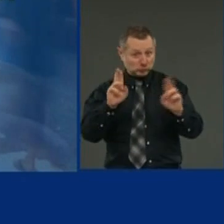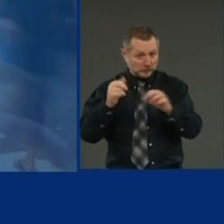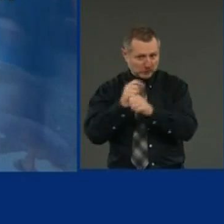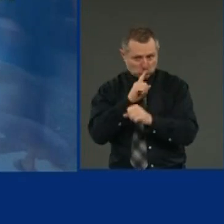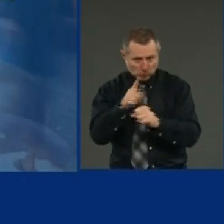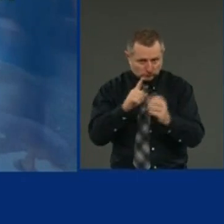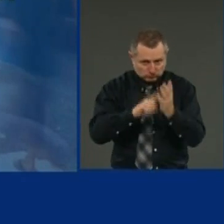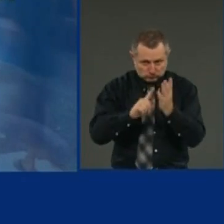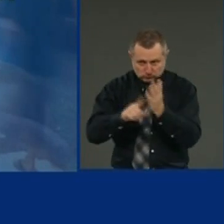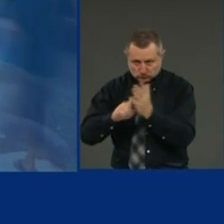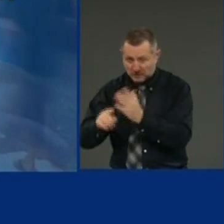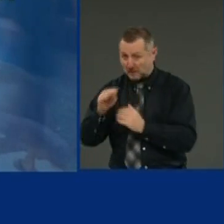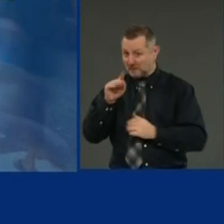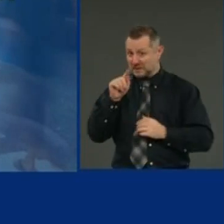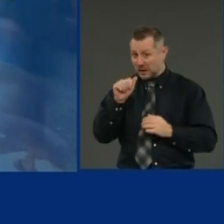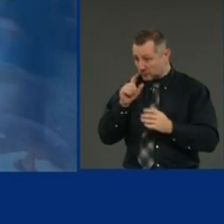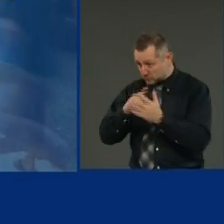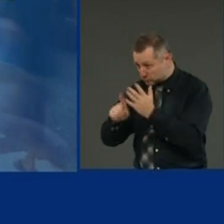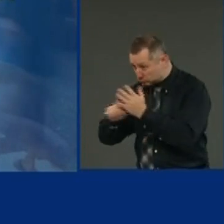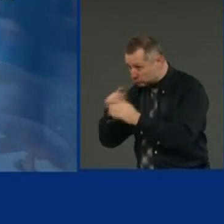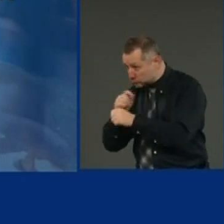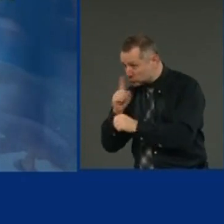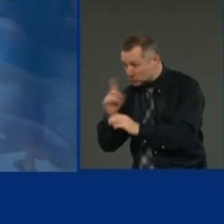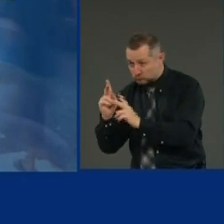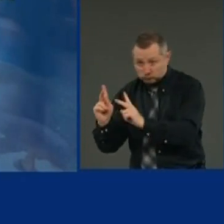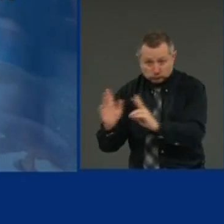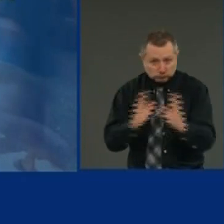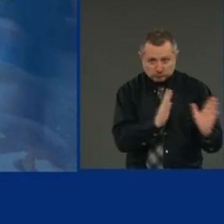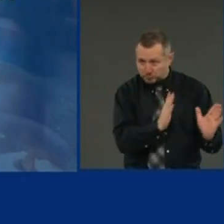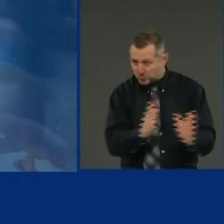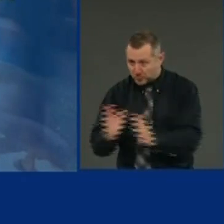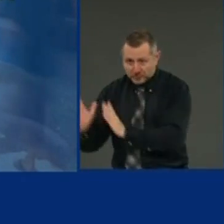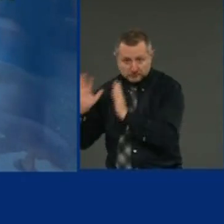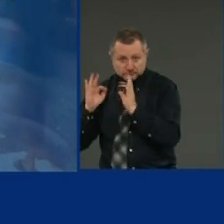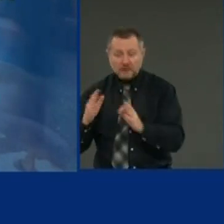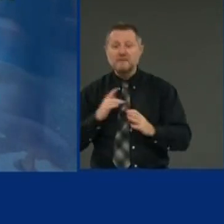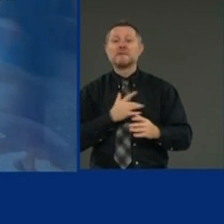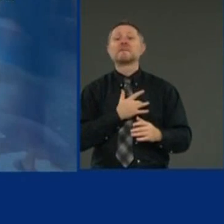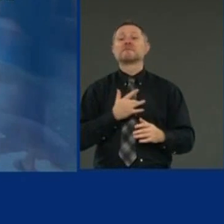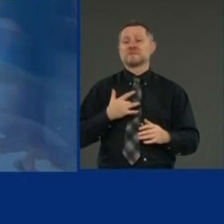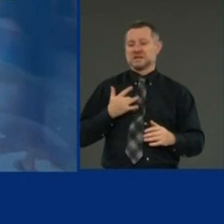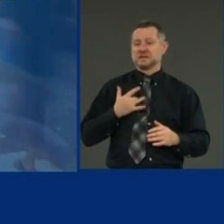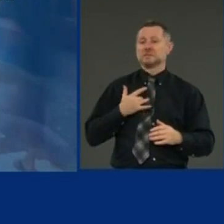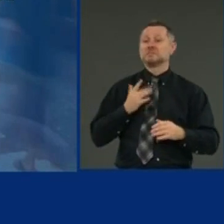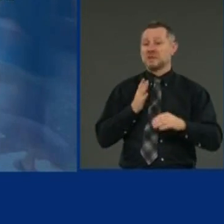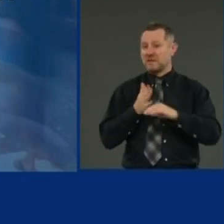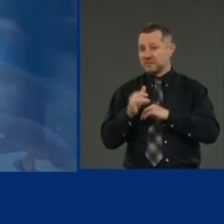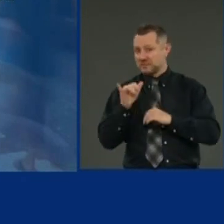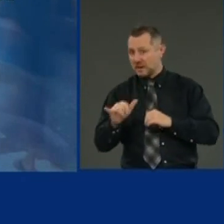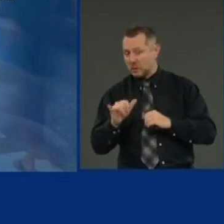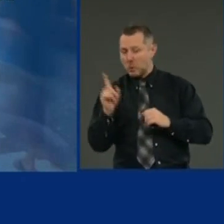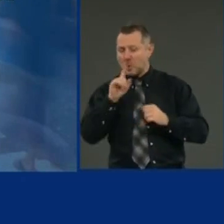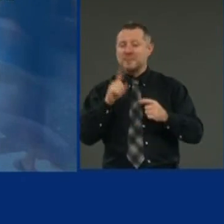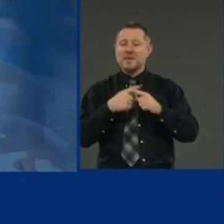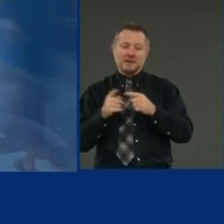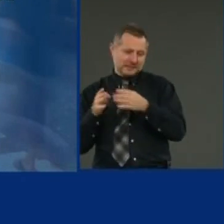NEXT WEEK, HOSPITALS, PPE, GET THAT CONTACT TRACING UP, MTA WILL FINISH THEIR FINAL